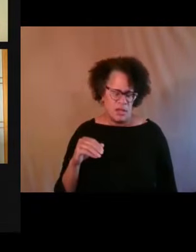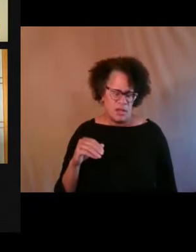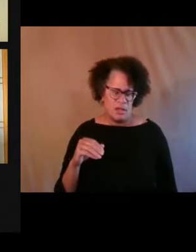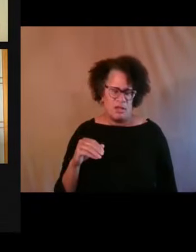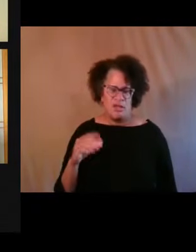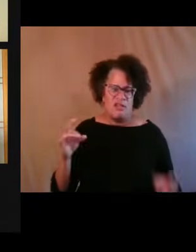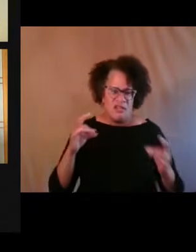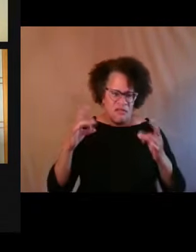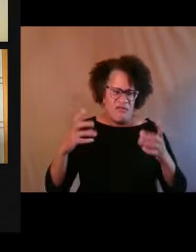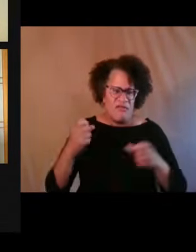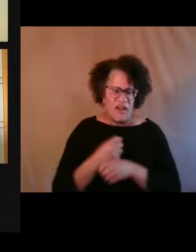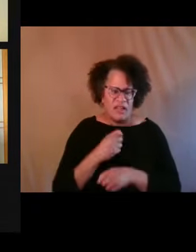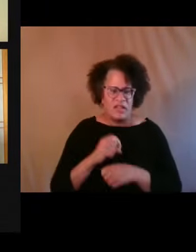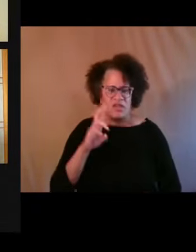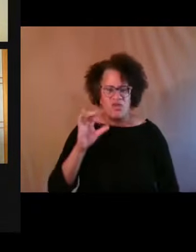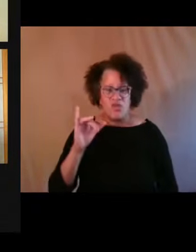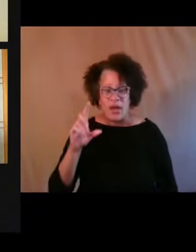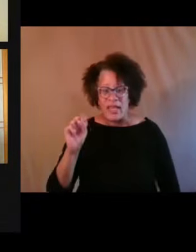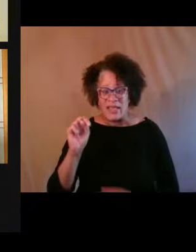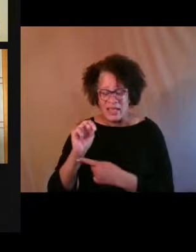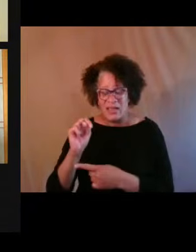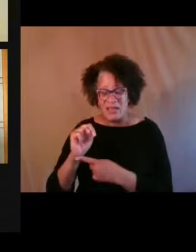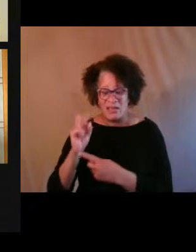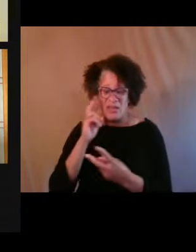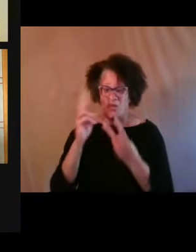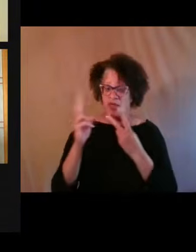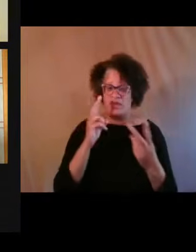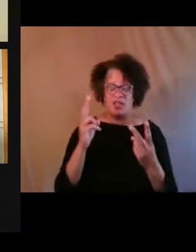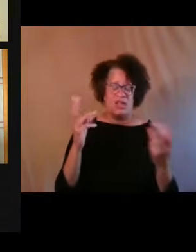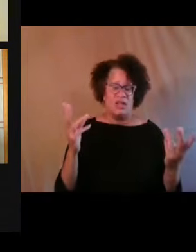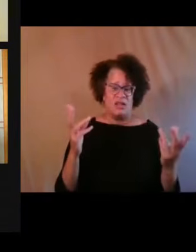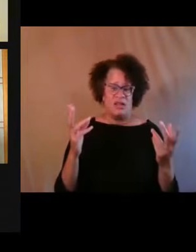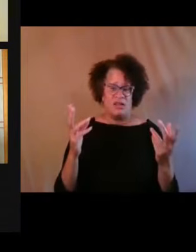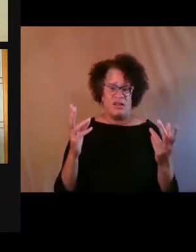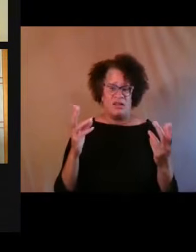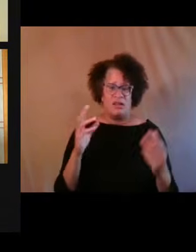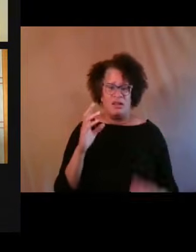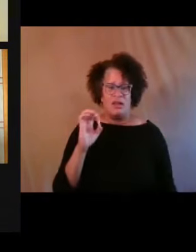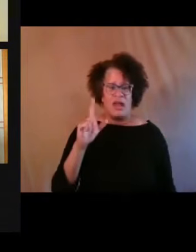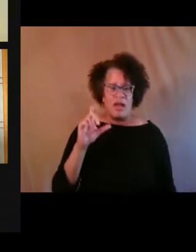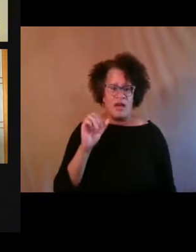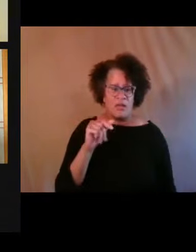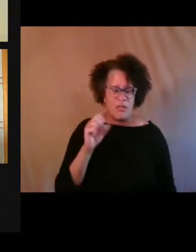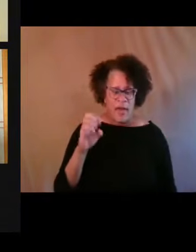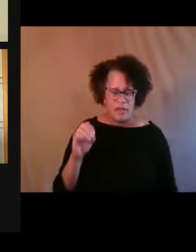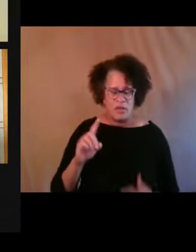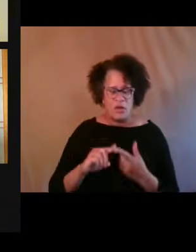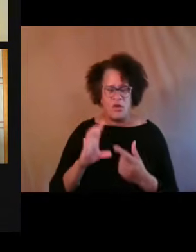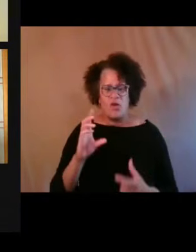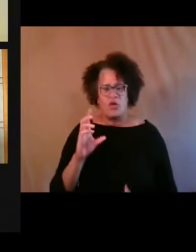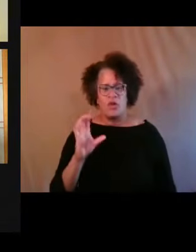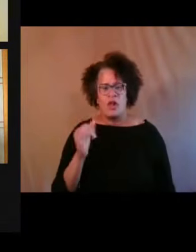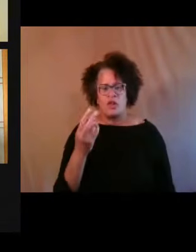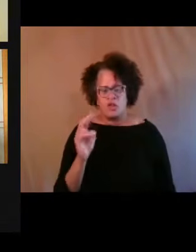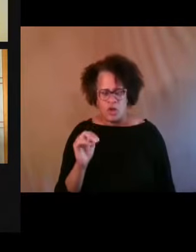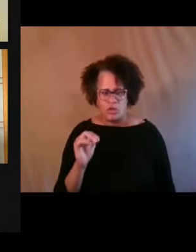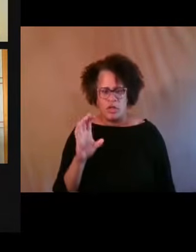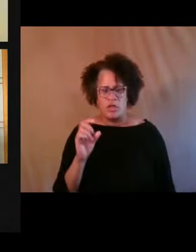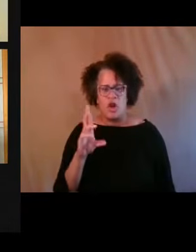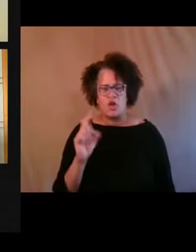racist violence that we've seen in El Paso and Charleston and Christ Church in Pittsburgh directed